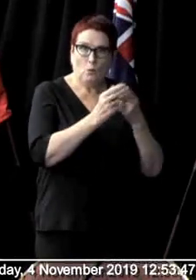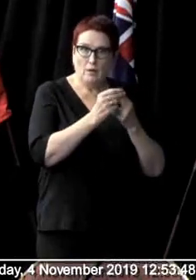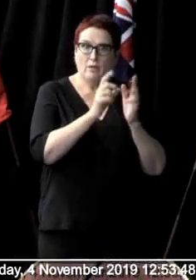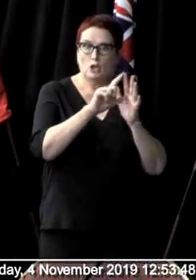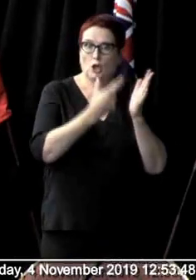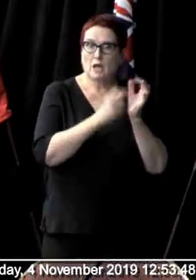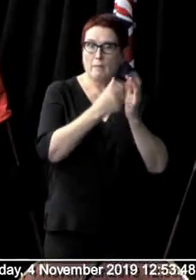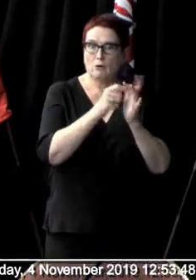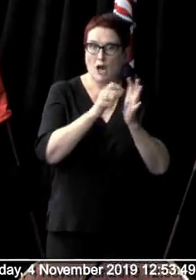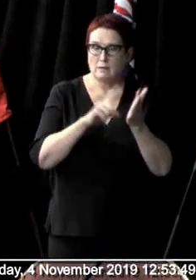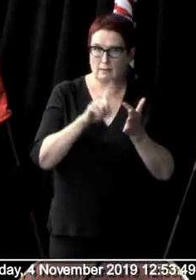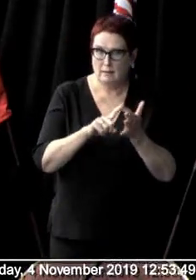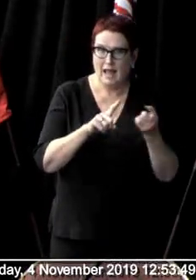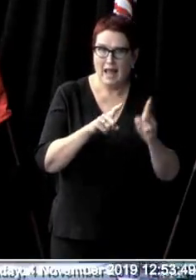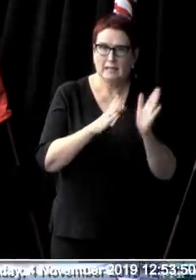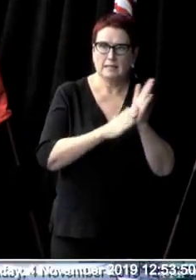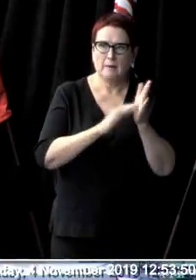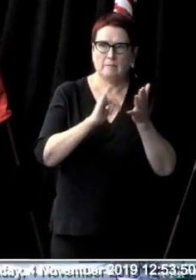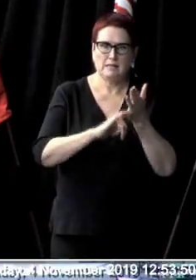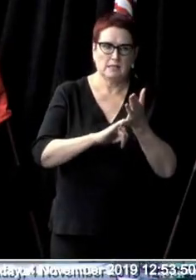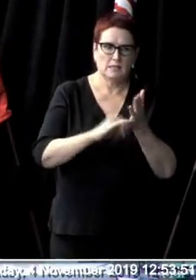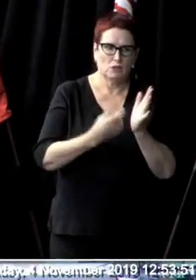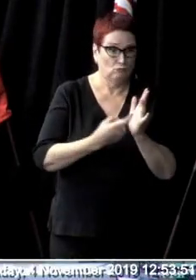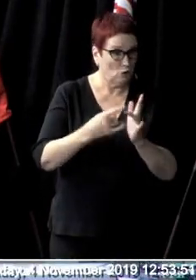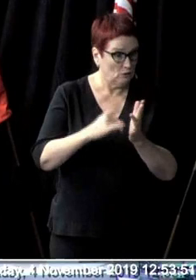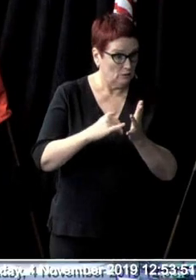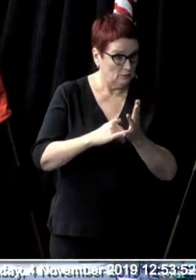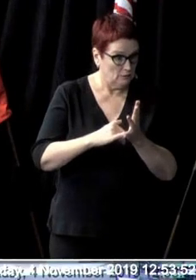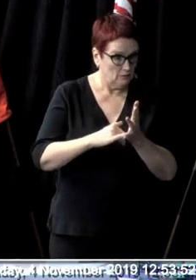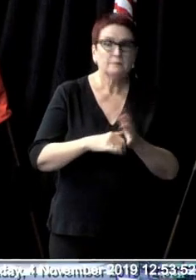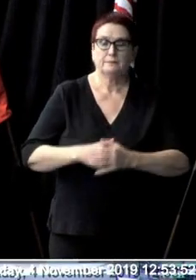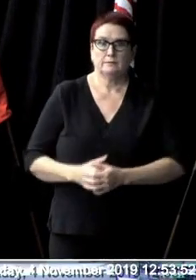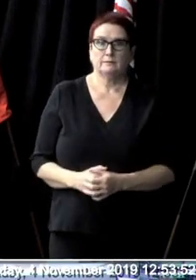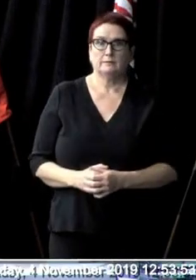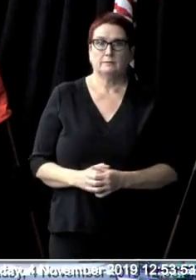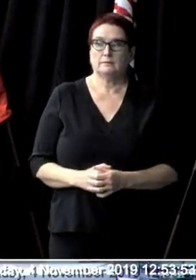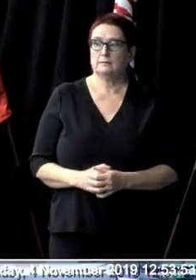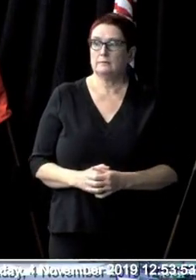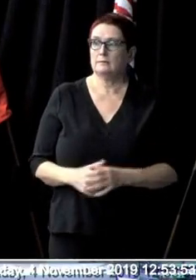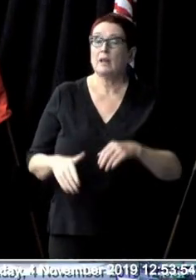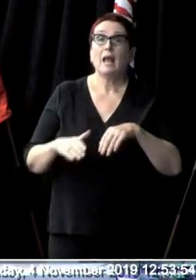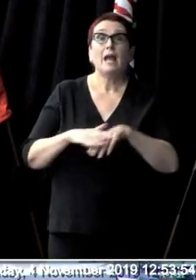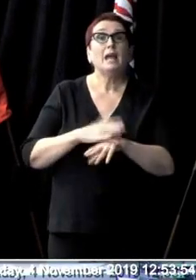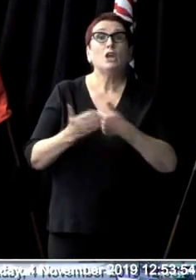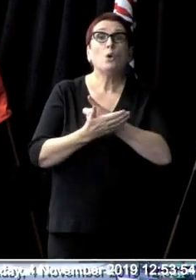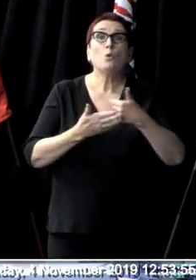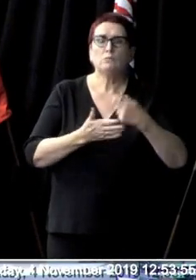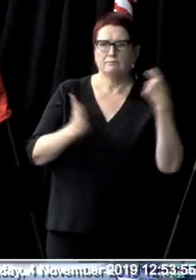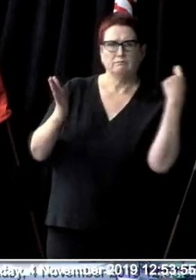Just to explain, a panel is when witnesses give evidence together. In commercial litigation, it is, for very obscure reasons,